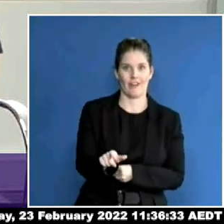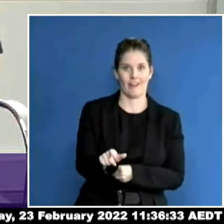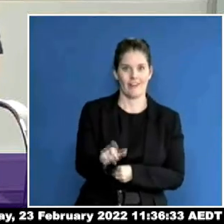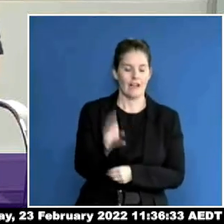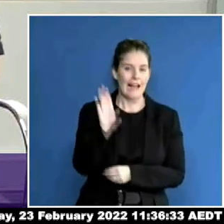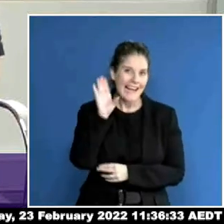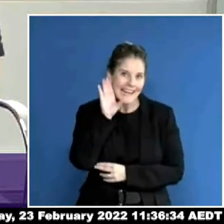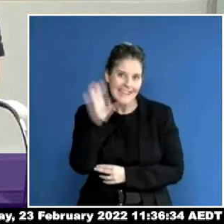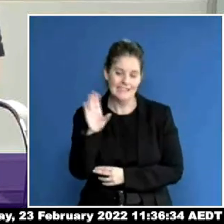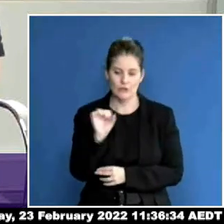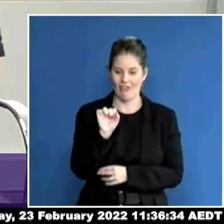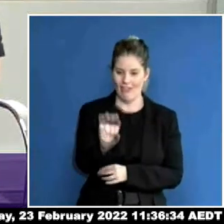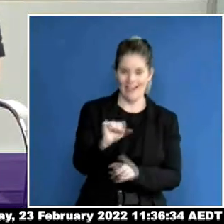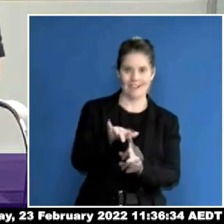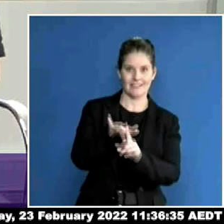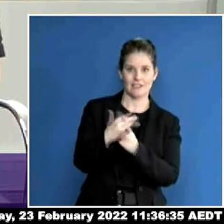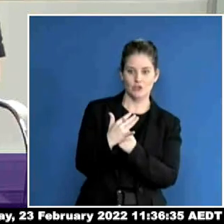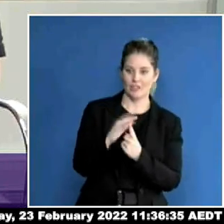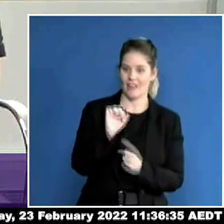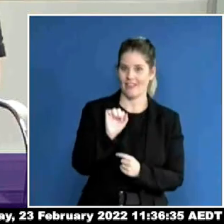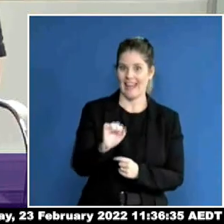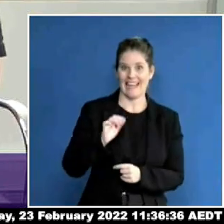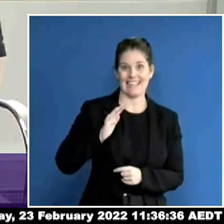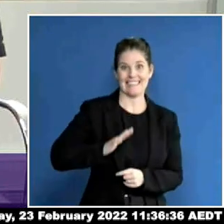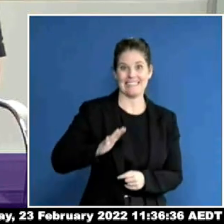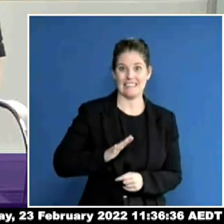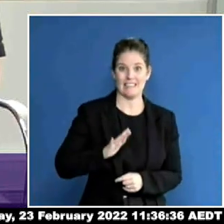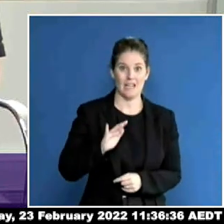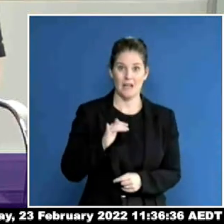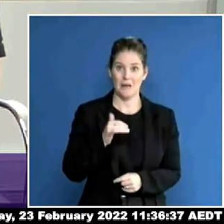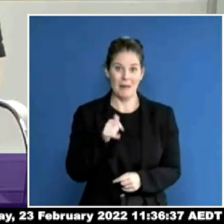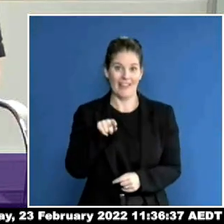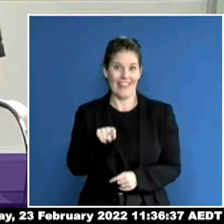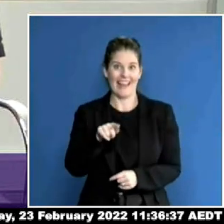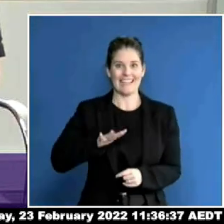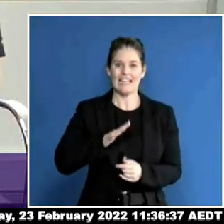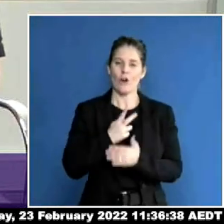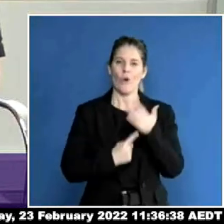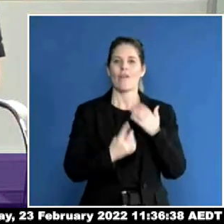may require, you know, four days a week or three days a week, but can still do the job.